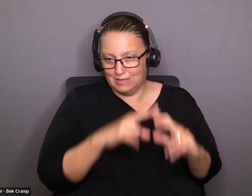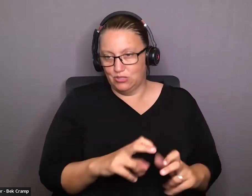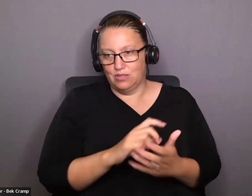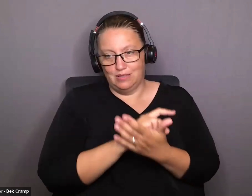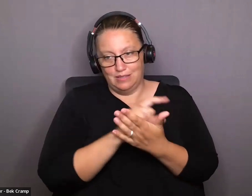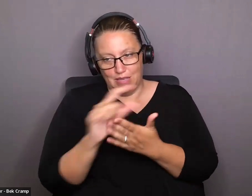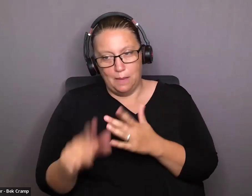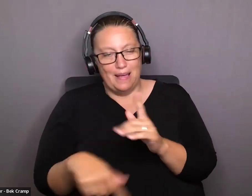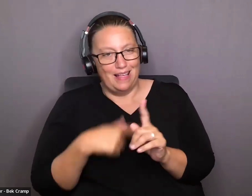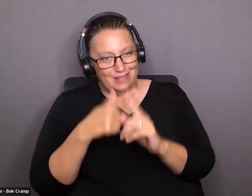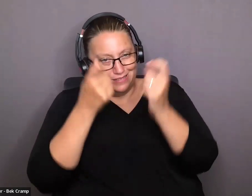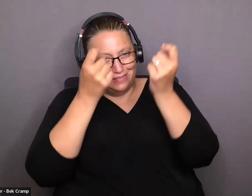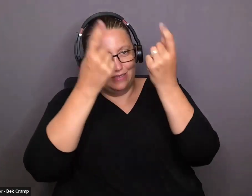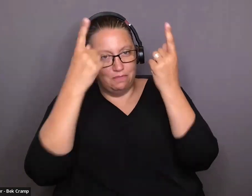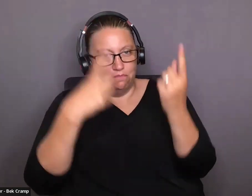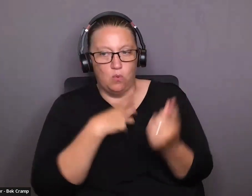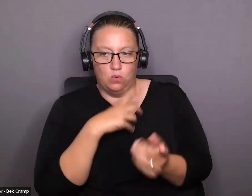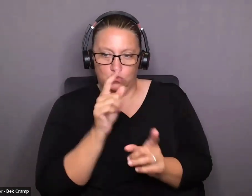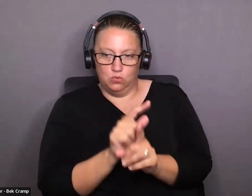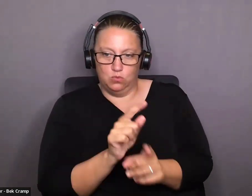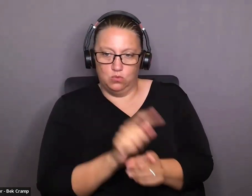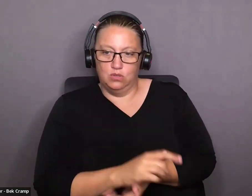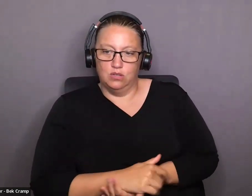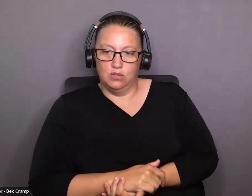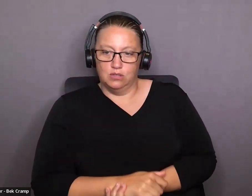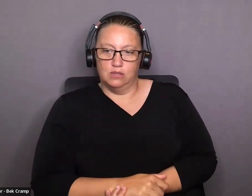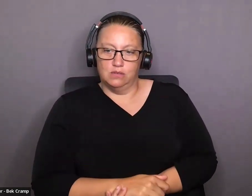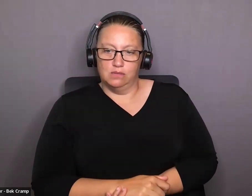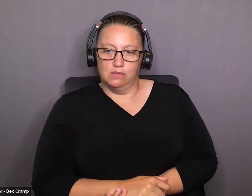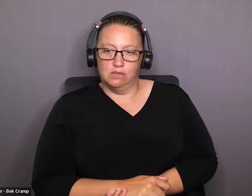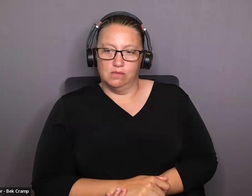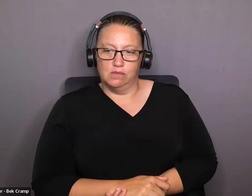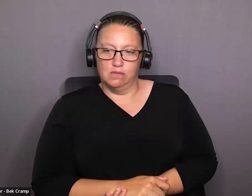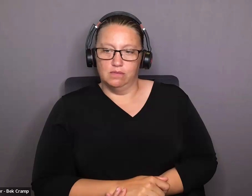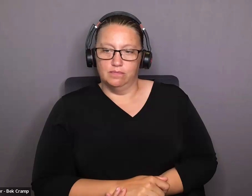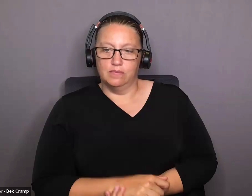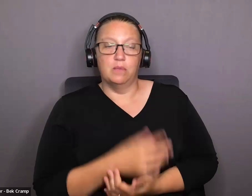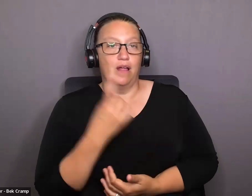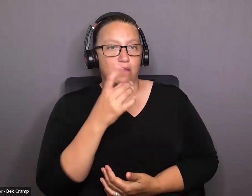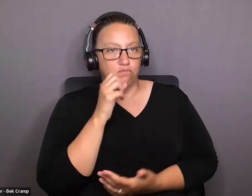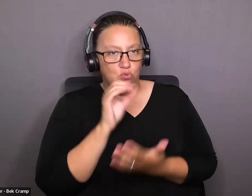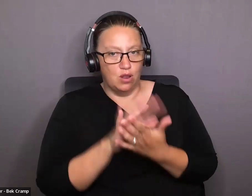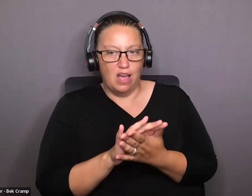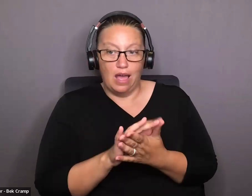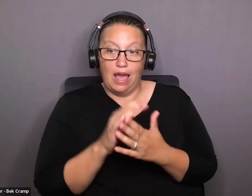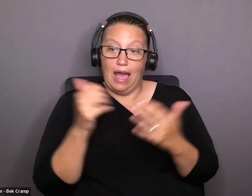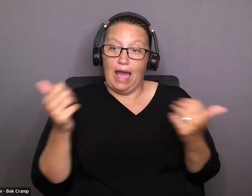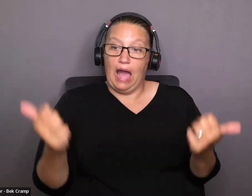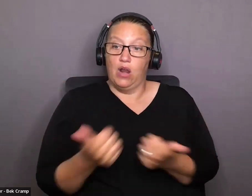as understanding and whether adequate staff to person ratios would assist in